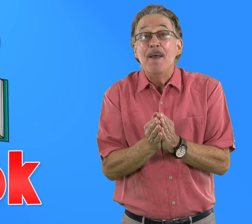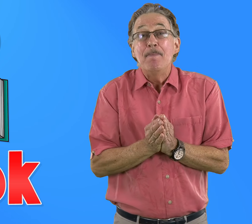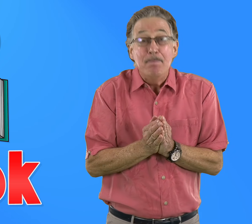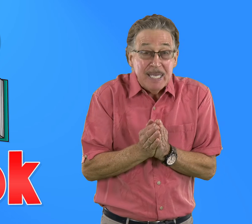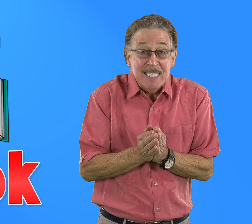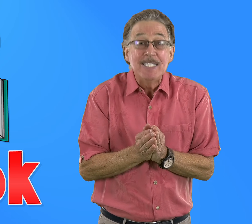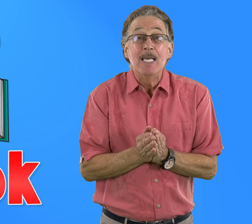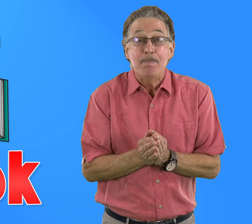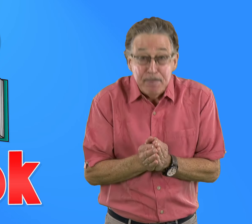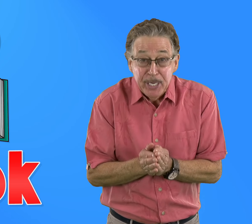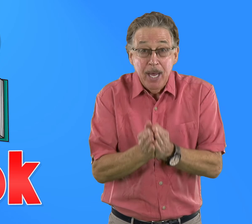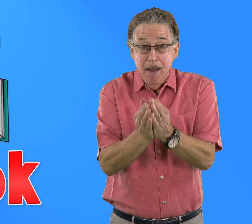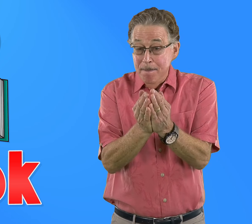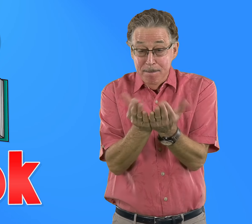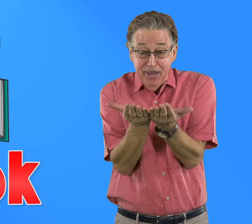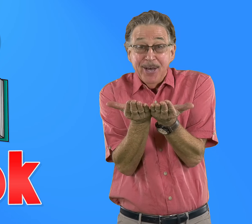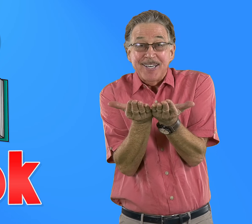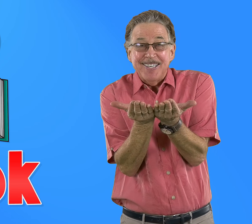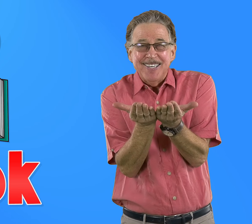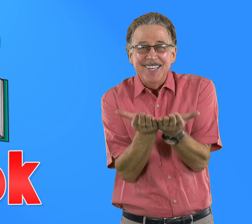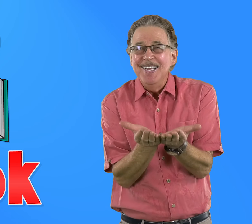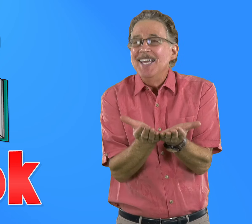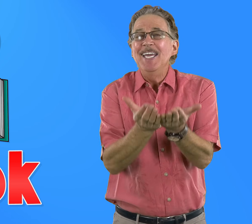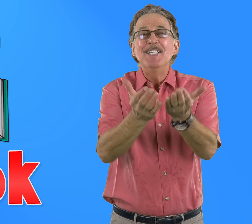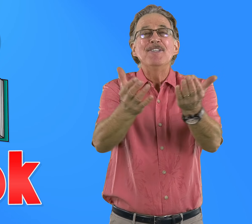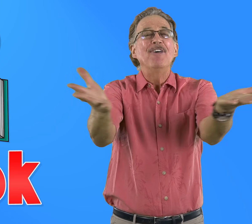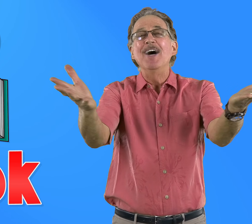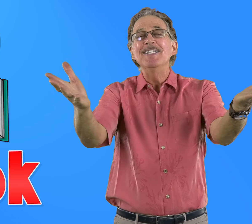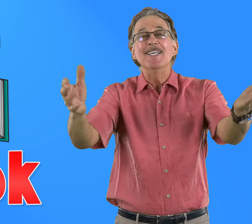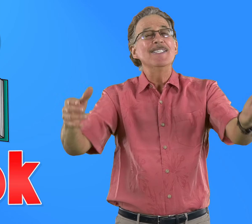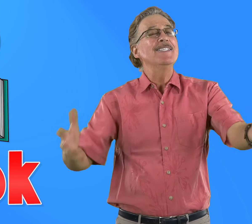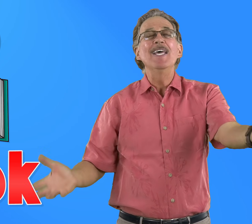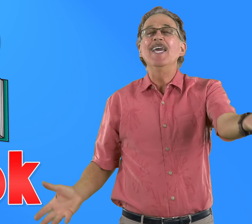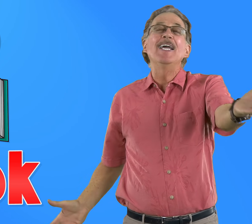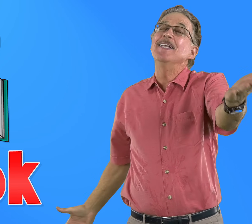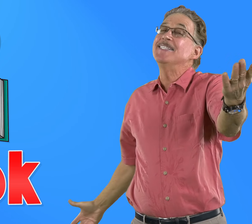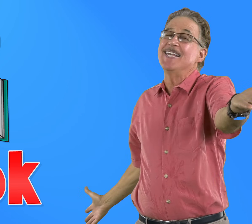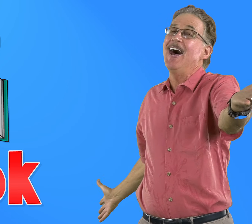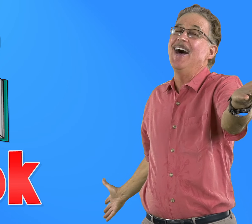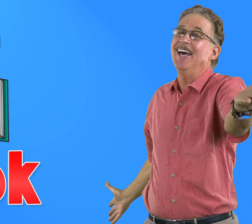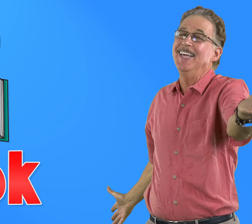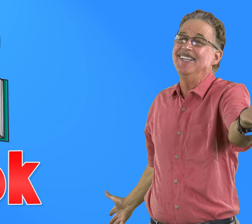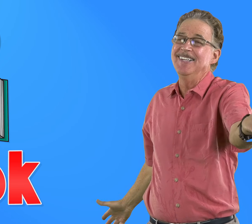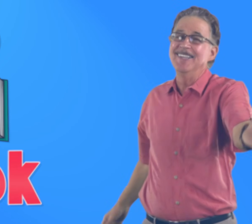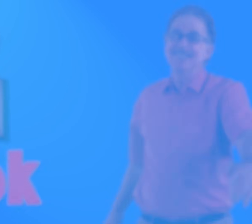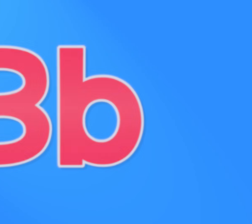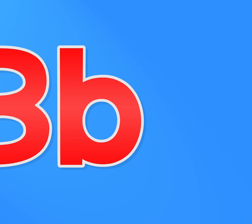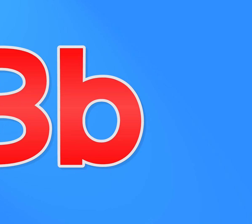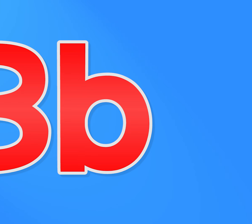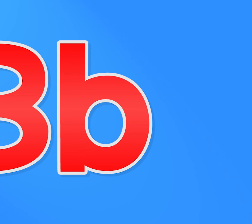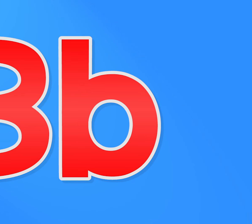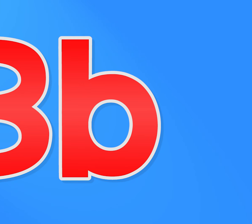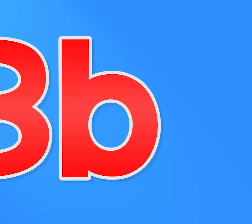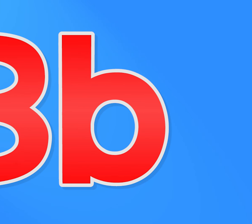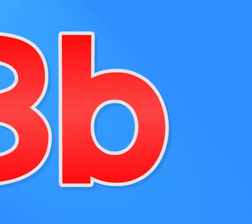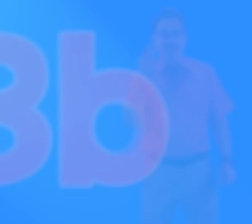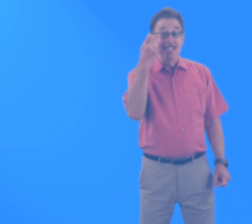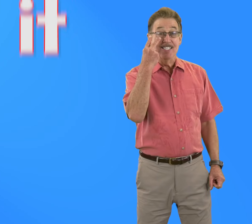Bb says /b/ book It's fun to sing and sign